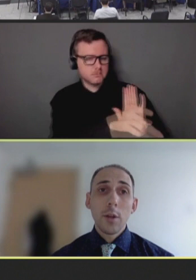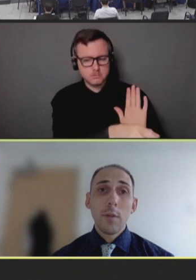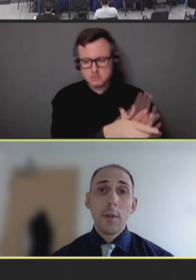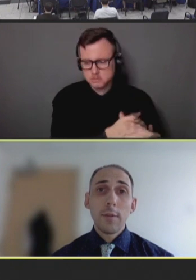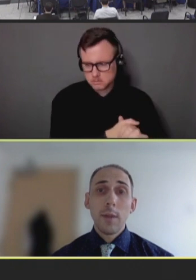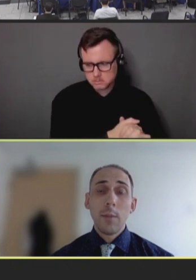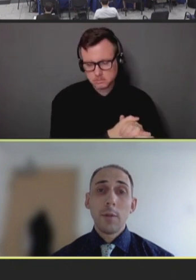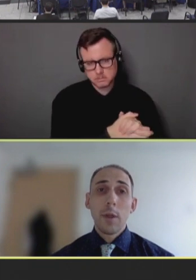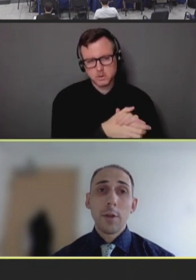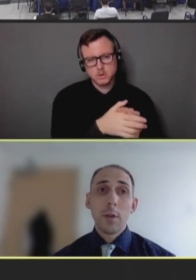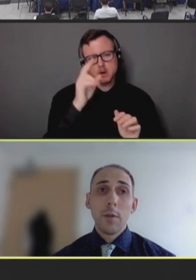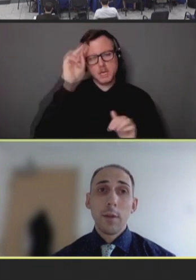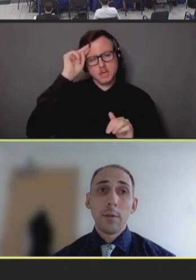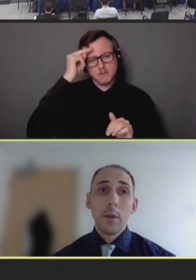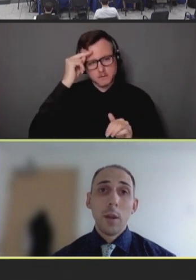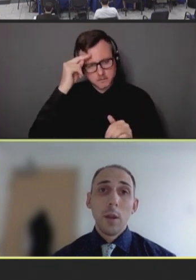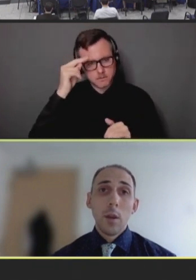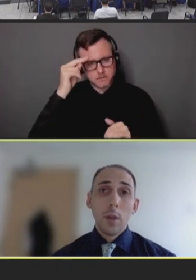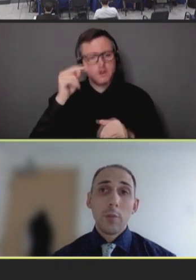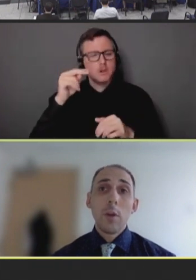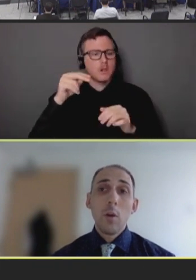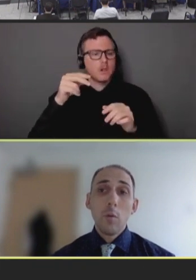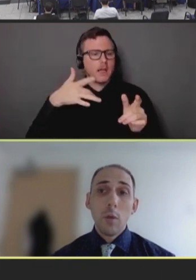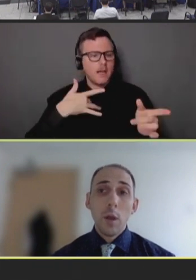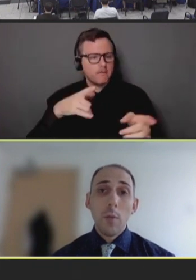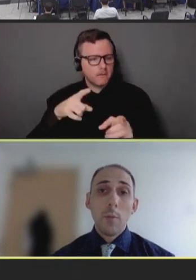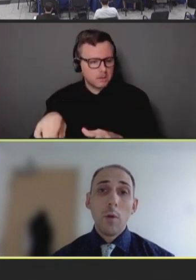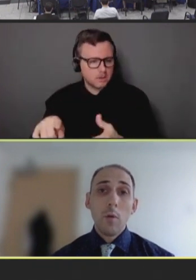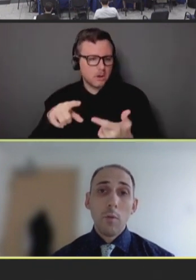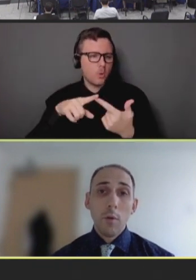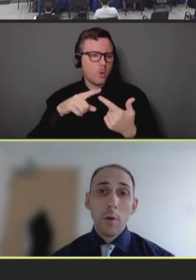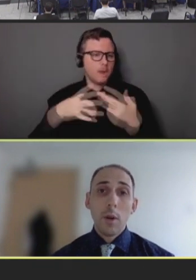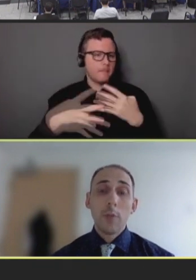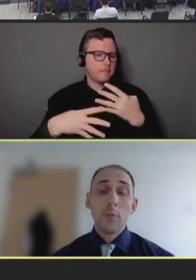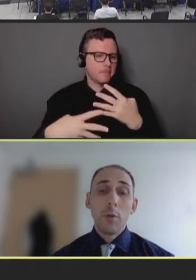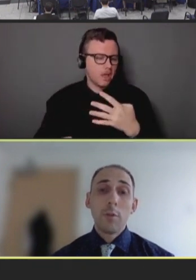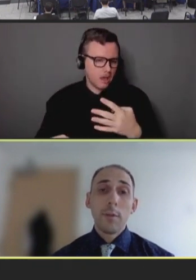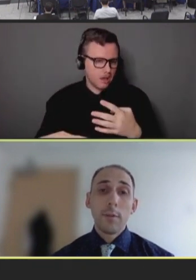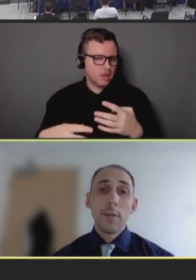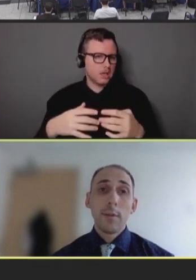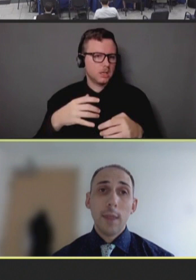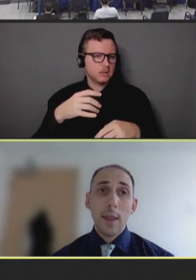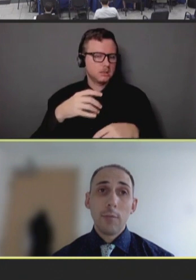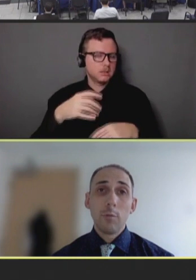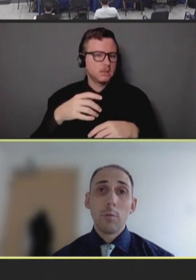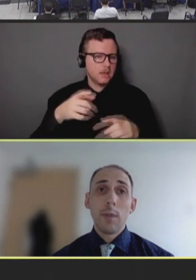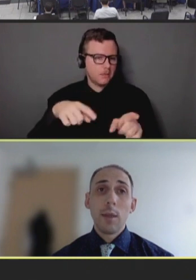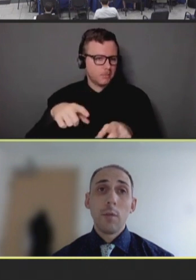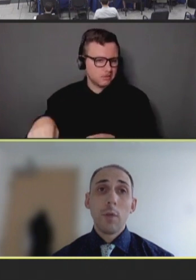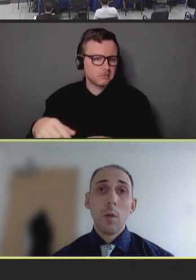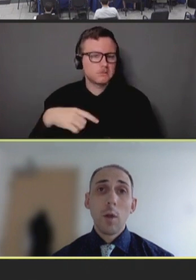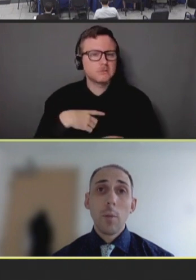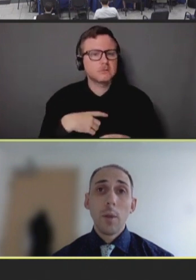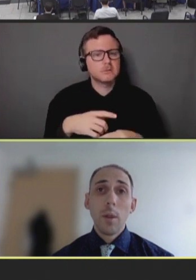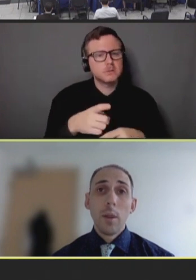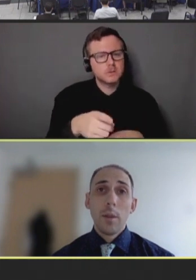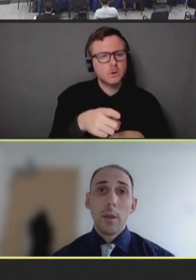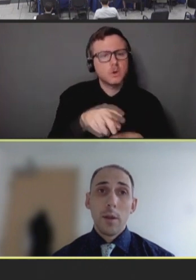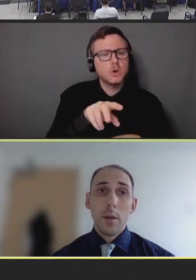events and hematologic events, I do note over 266 days, which was the end of follow-up,